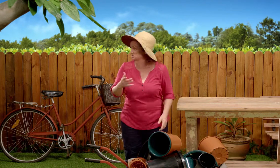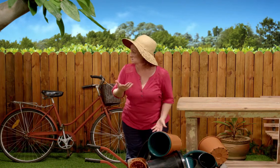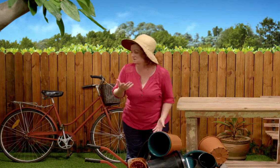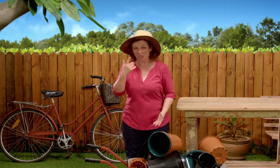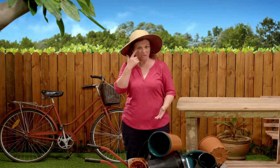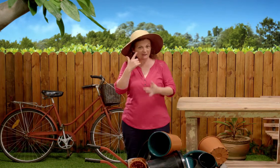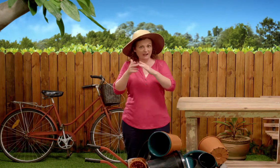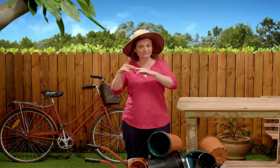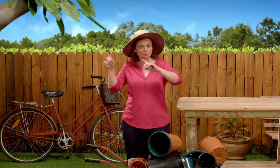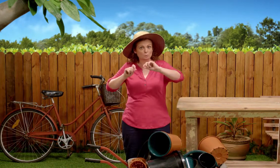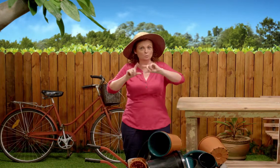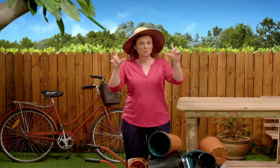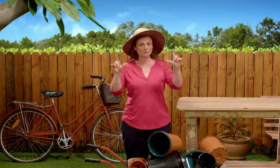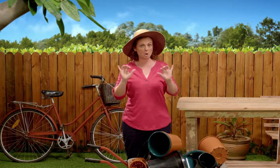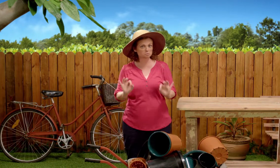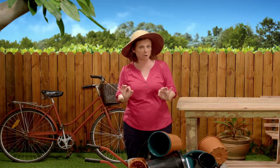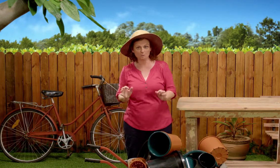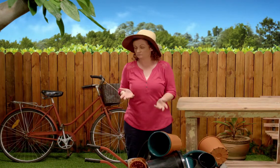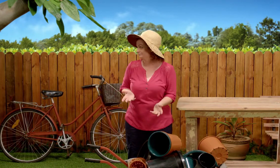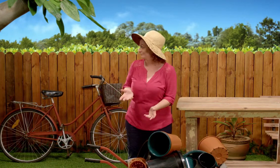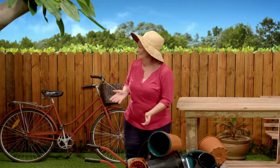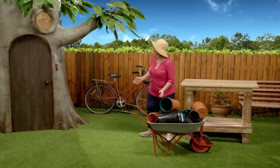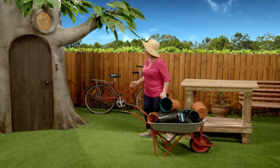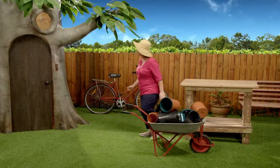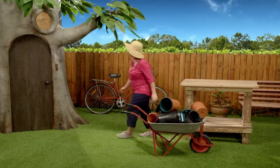Let's go and see if he's awake or not.